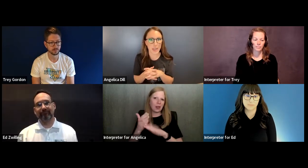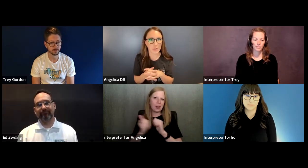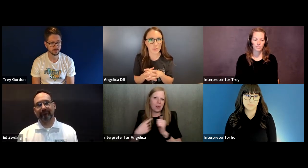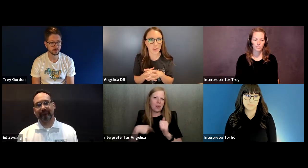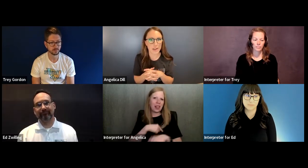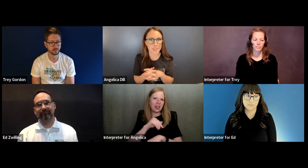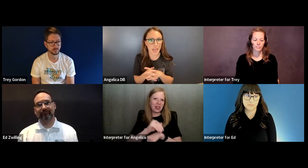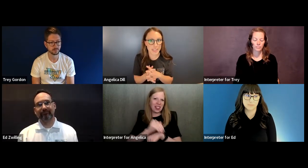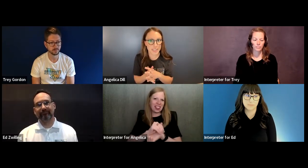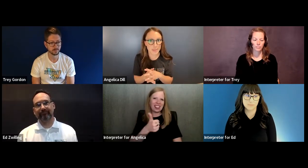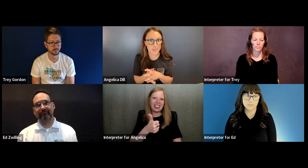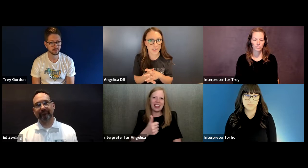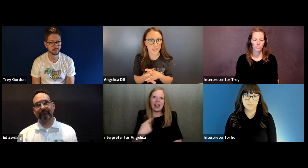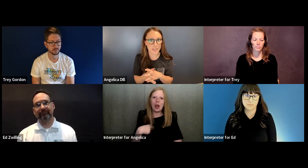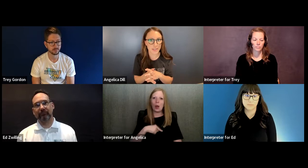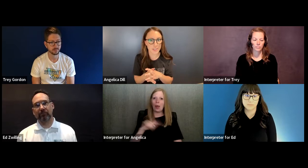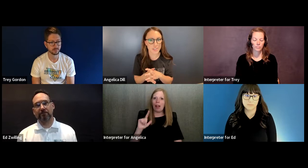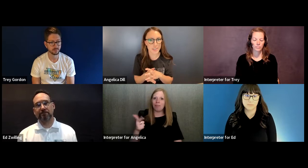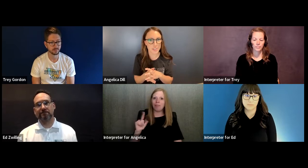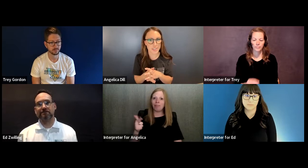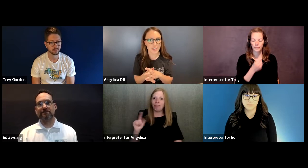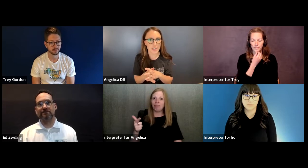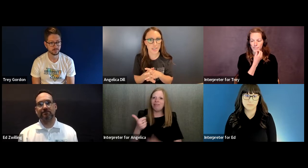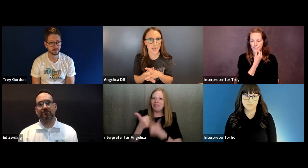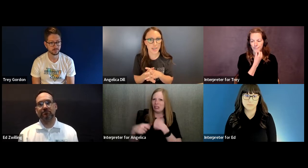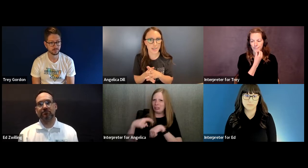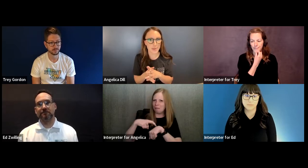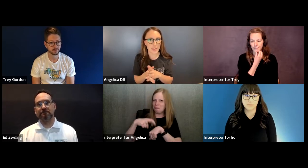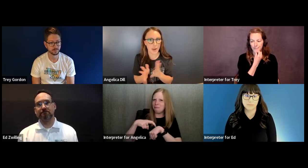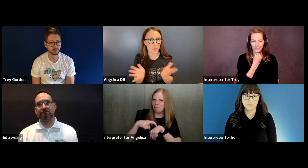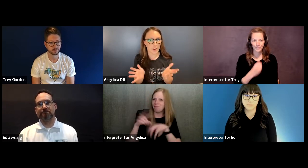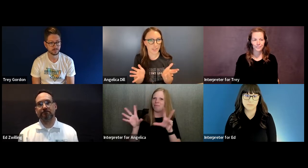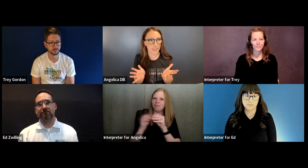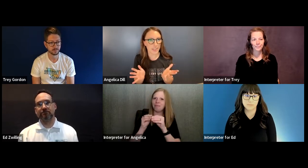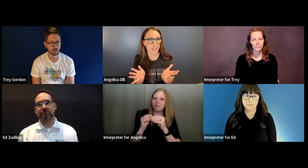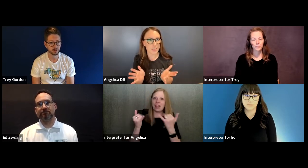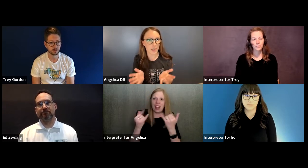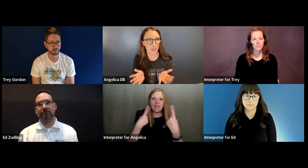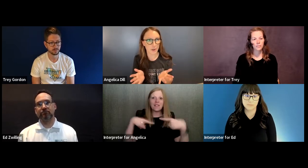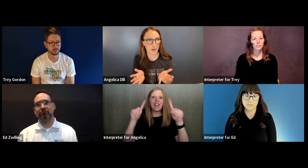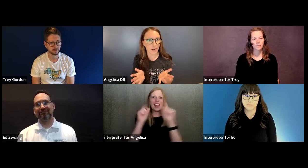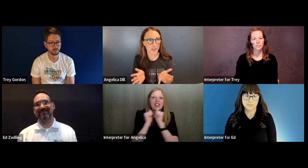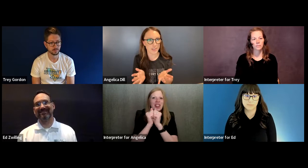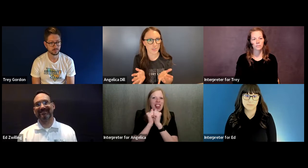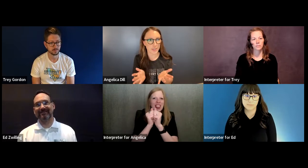uh we've kind of tag teamed uh each session um and now we're finally here together uh doing the